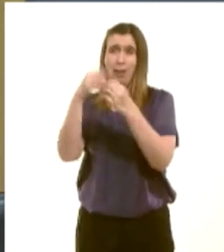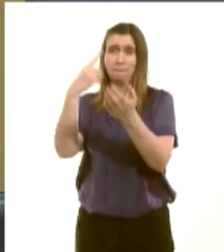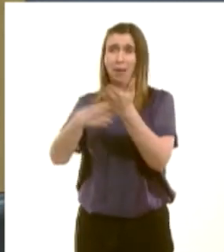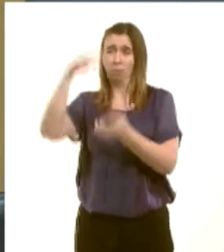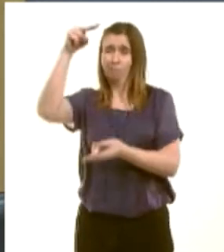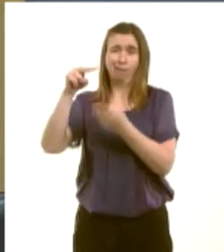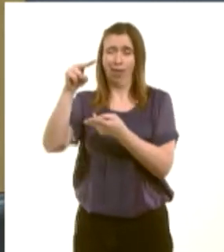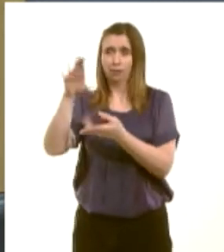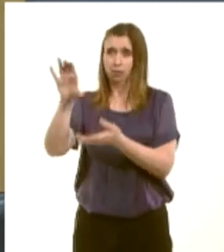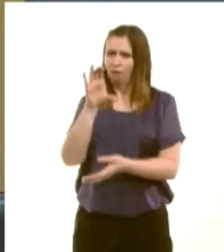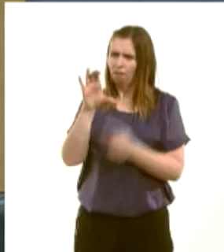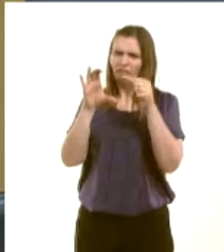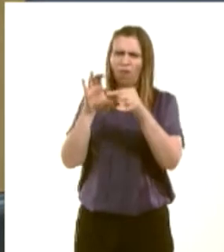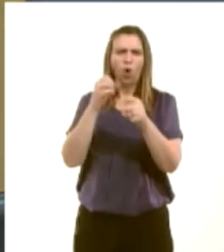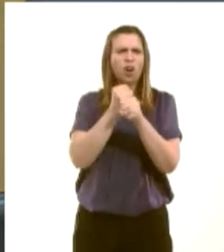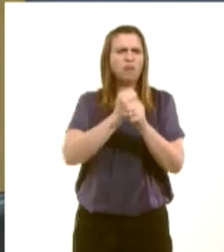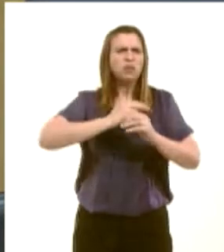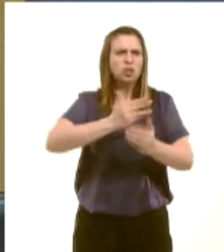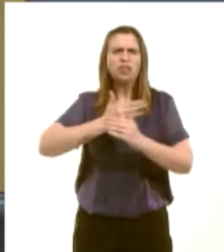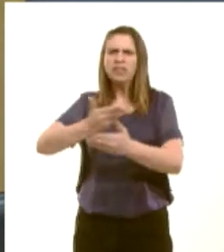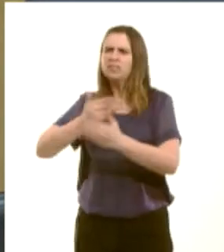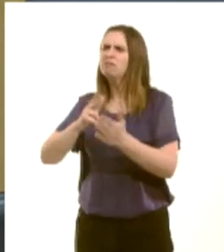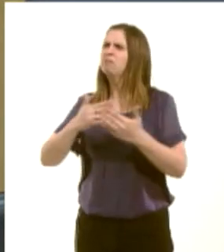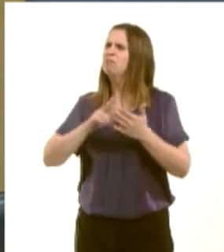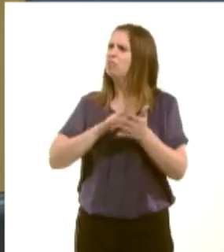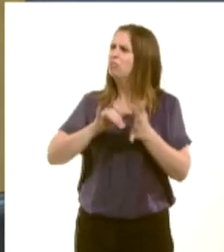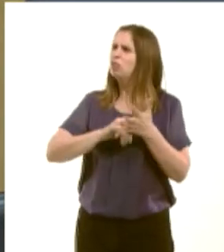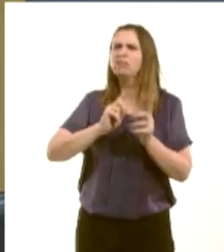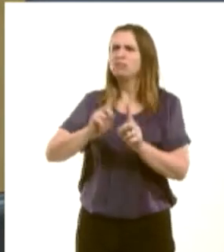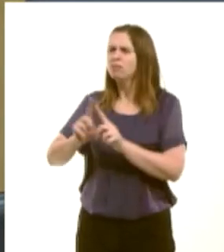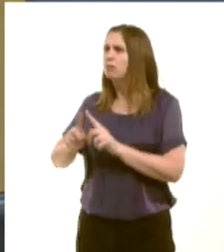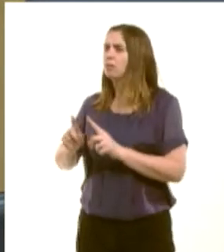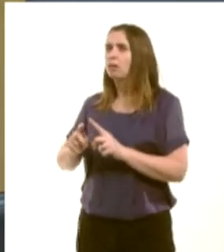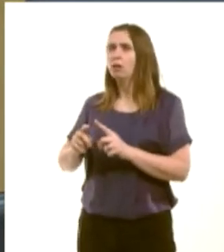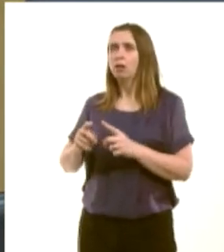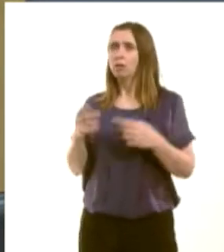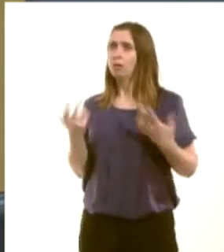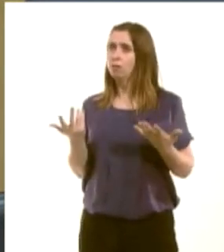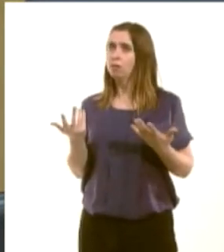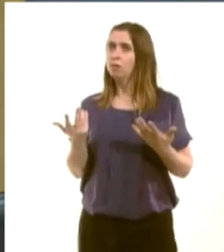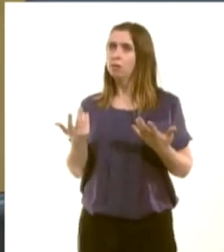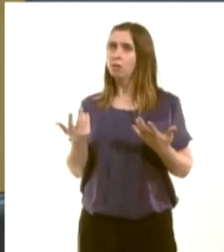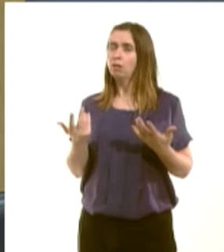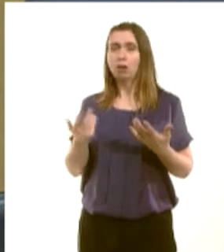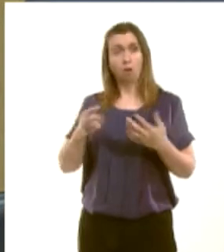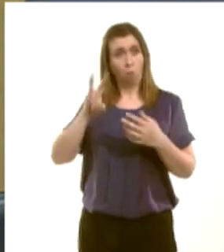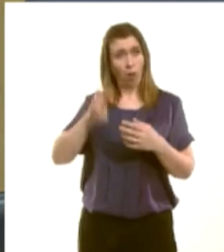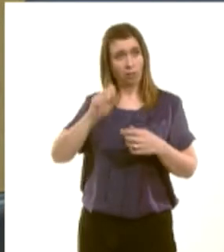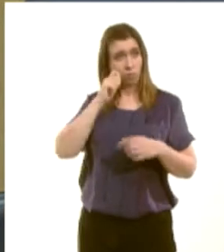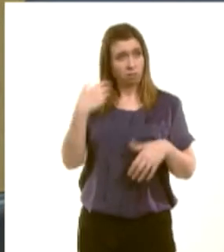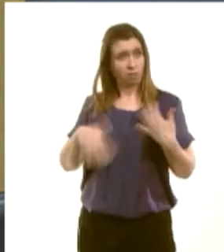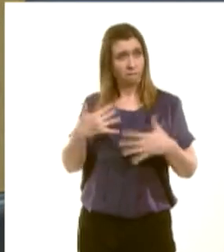2010. What damage will further austerity programmes inflict on Wales should the coalition Government